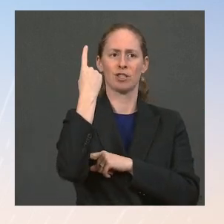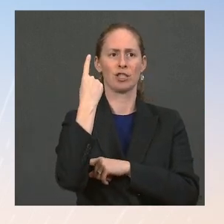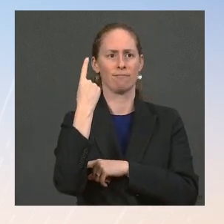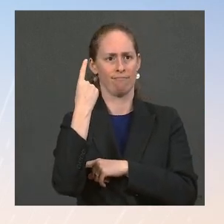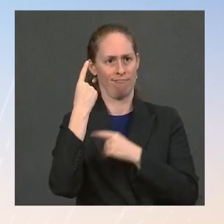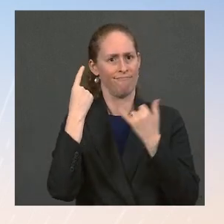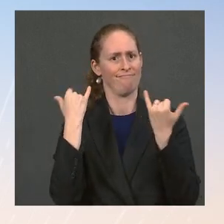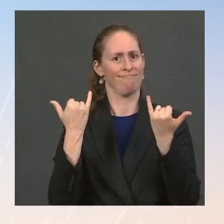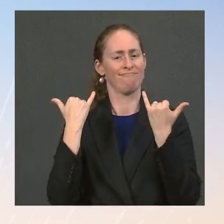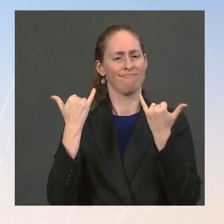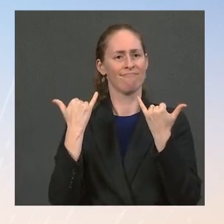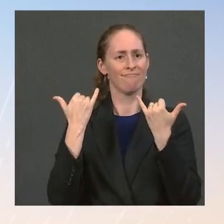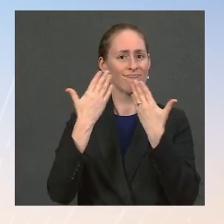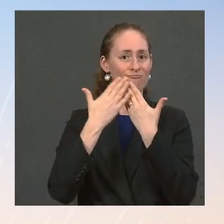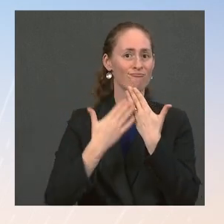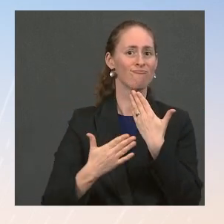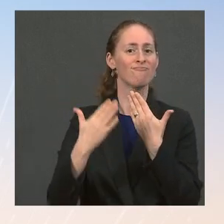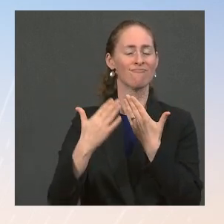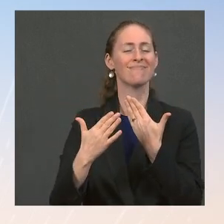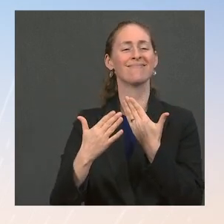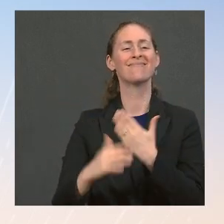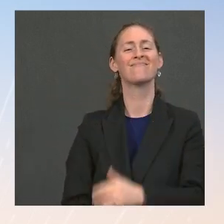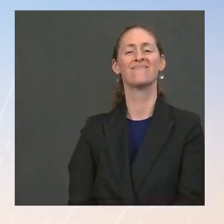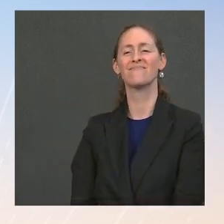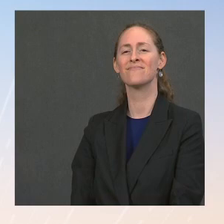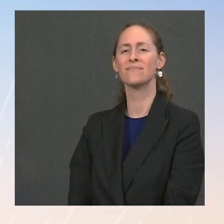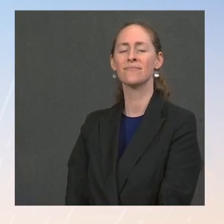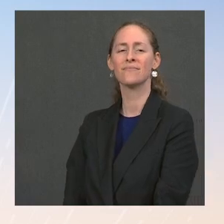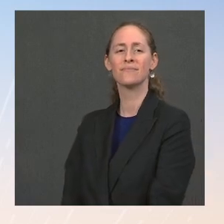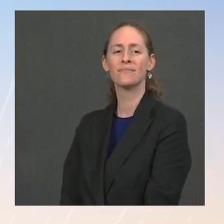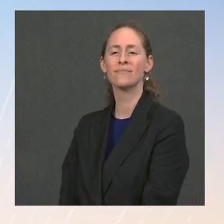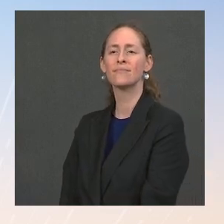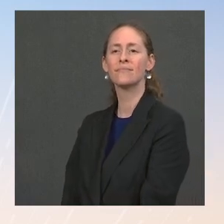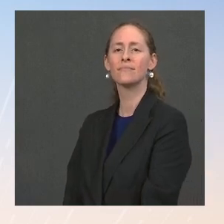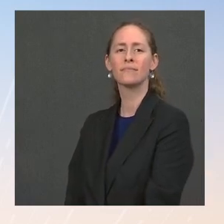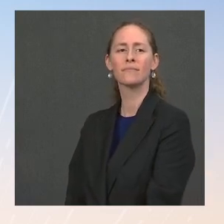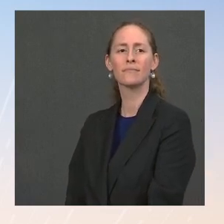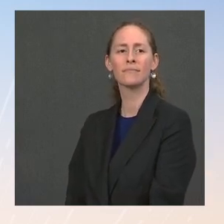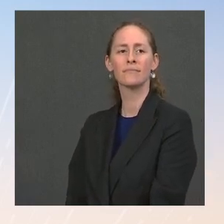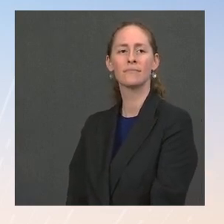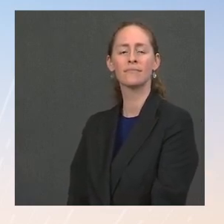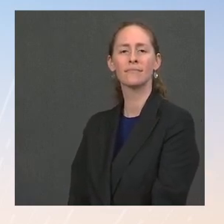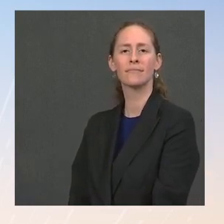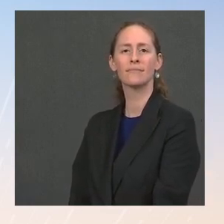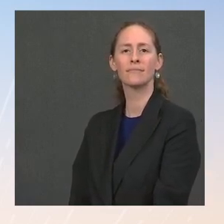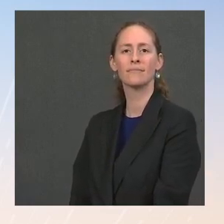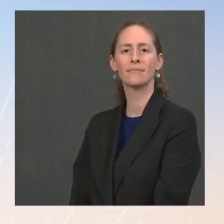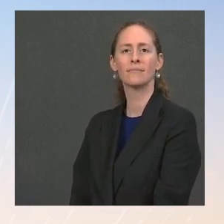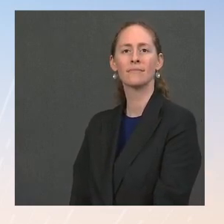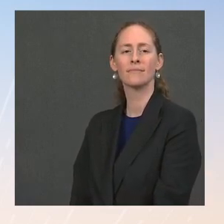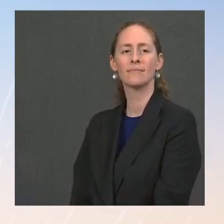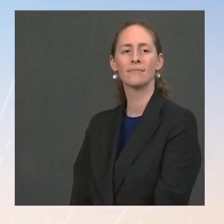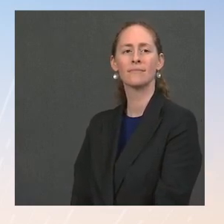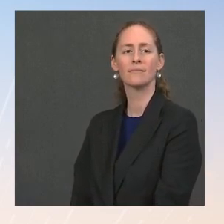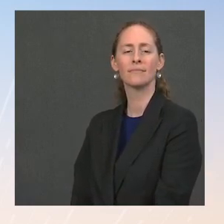the -- the history moving forward. Go ahead. The Press: Thanks, Jen. I want to ask you about the jobs numbers. One of the things that the jobs numbers showed